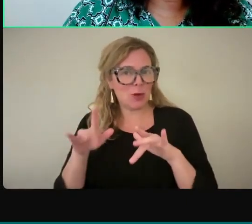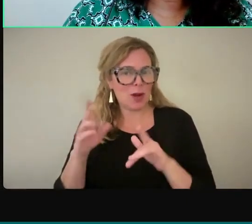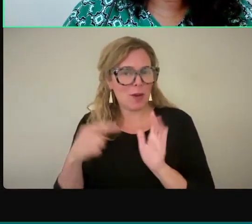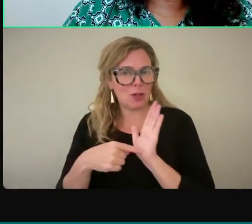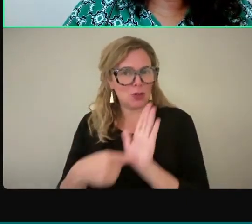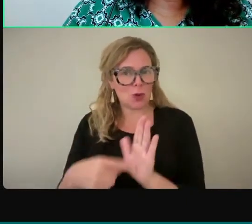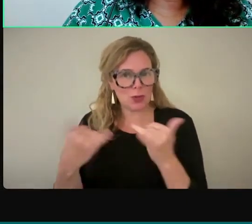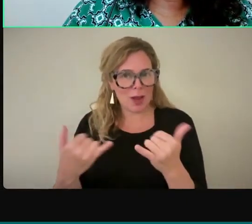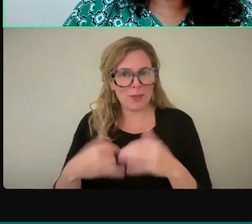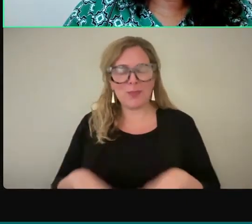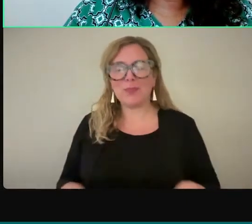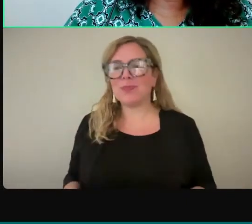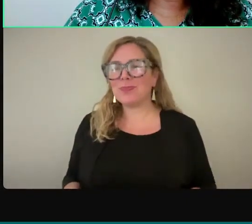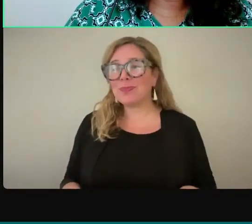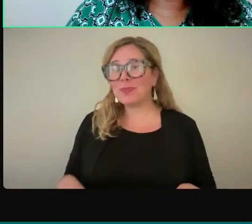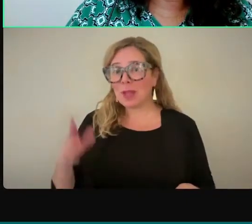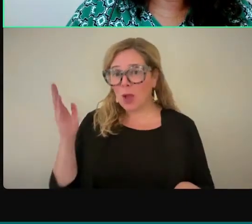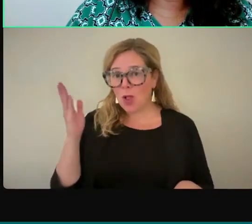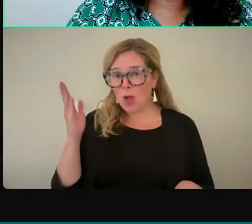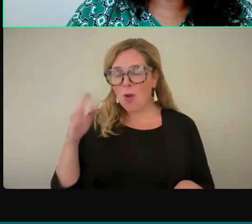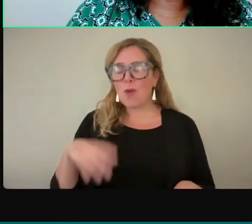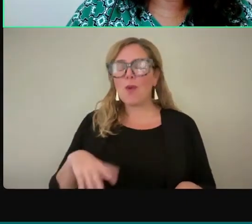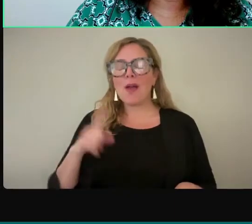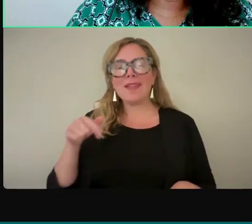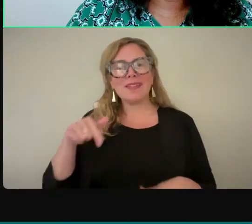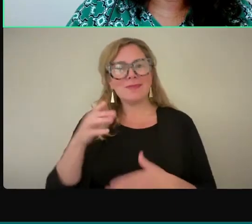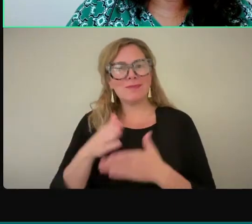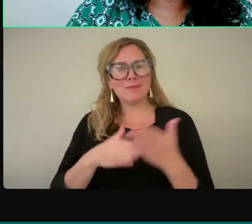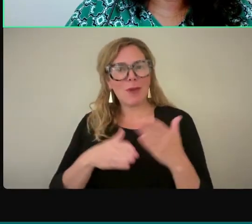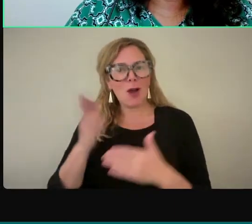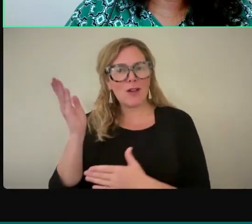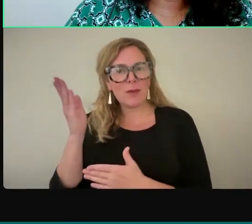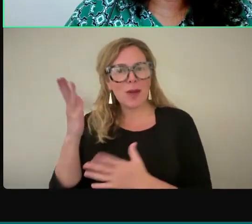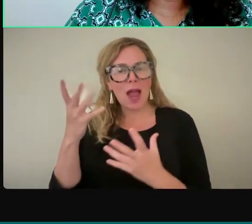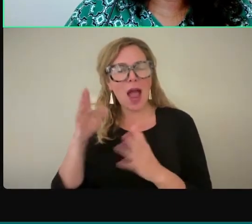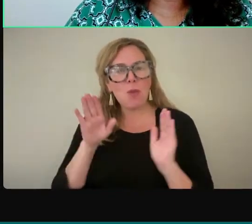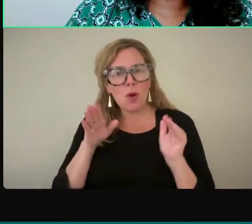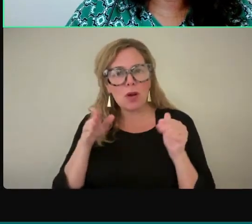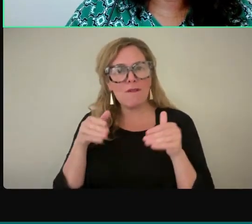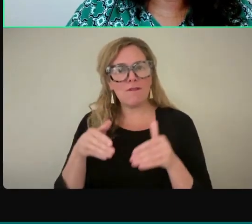in this portion of the presentation, I'd like to focus on the user experience,